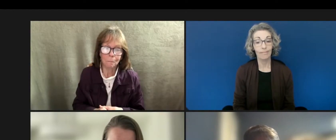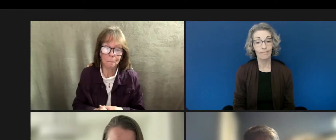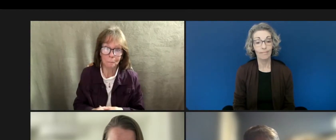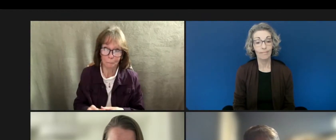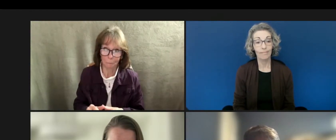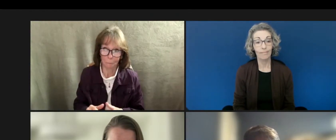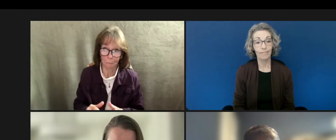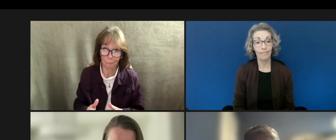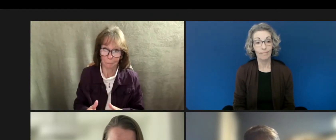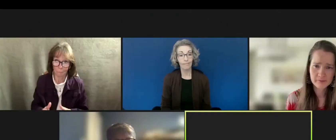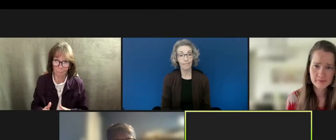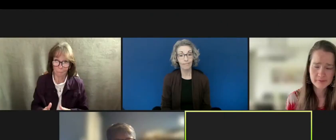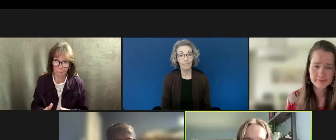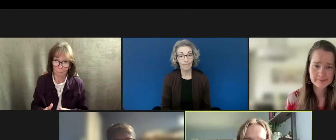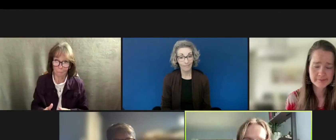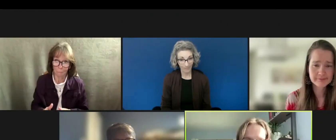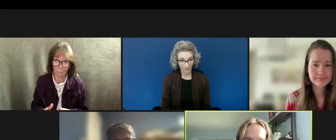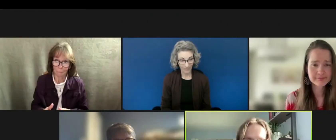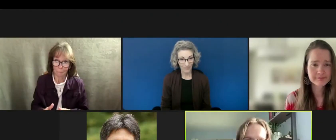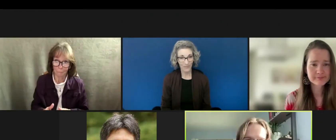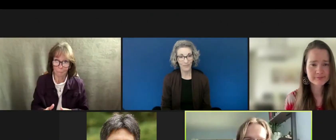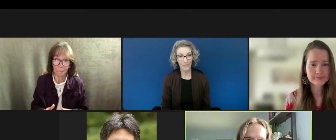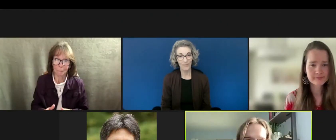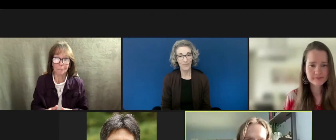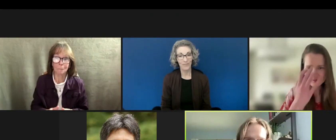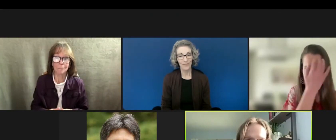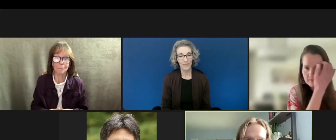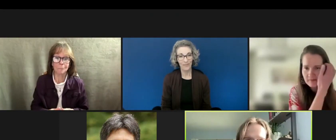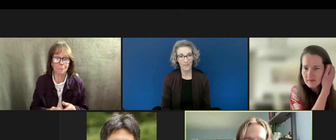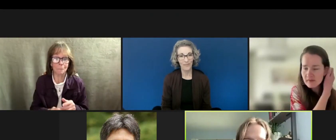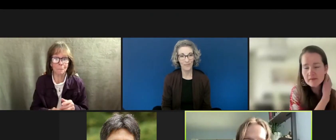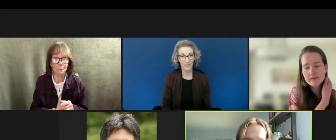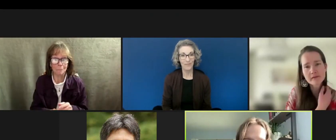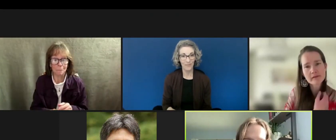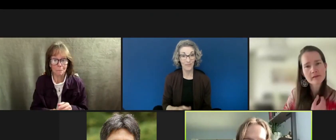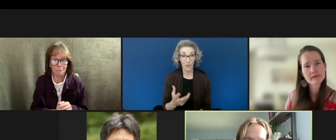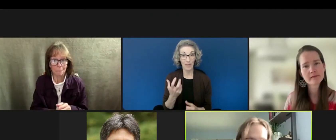And scene, thank you both for that scene.